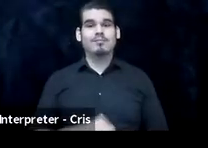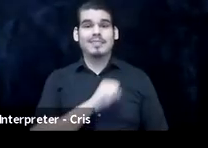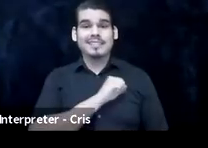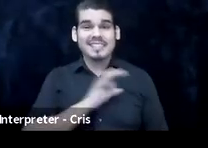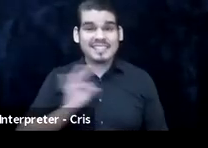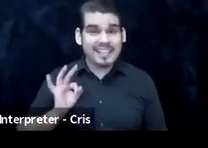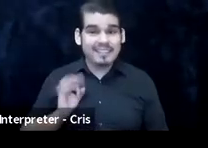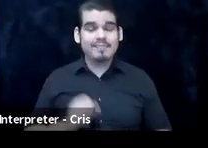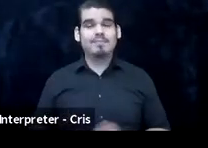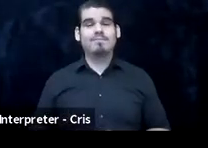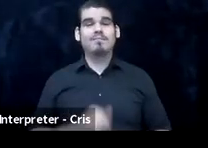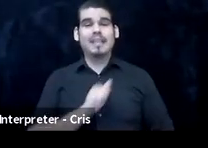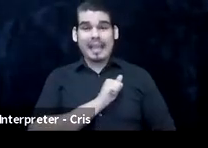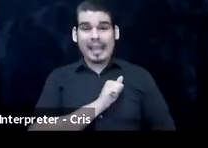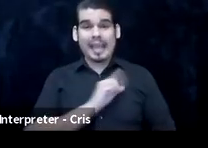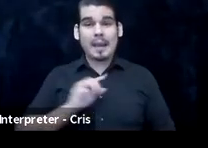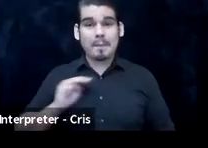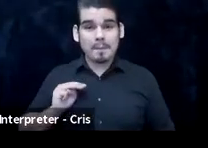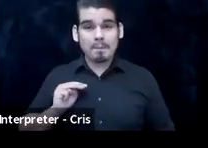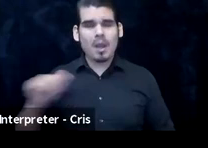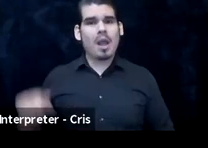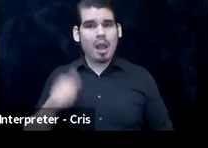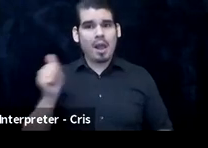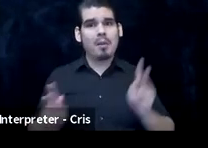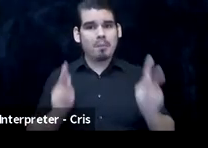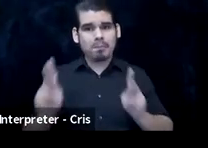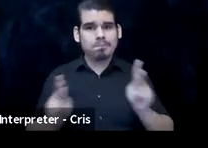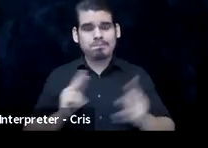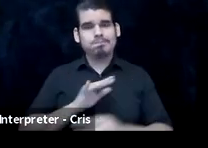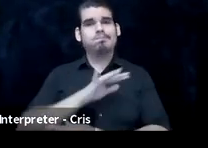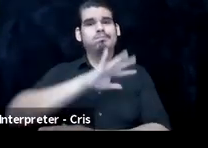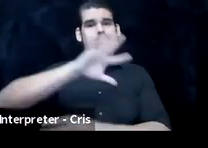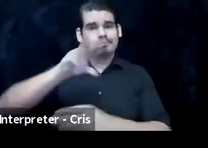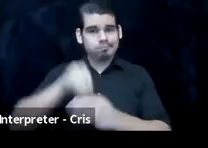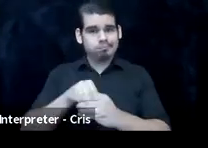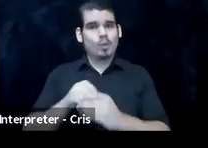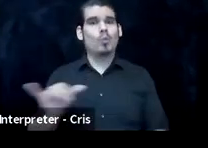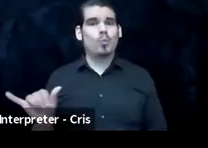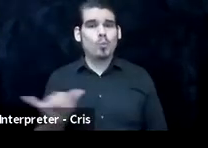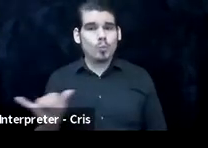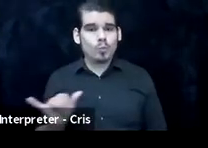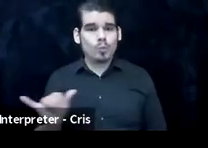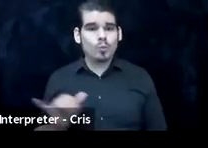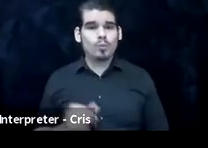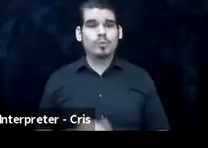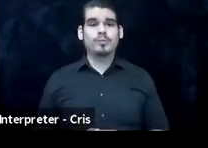RAD Region II: Additionally, be authentic and honest in a very respectful manner here, as I emphasized before we are student leaders and.